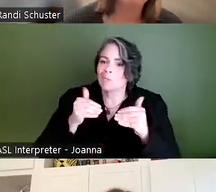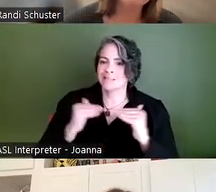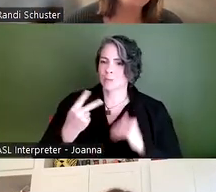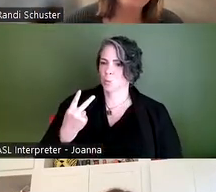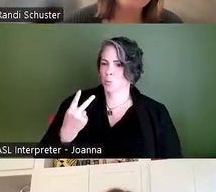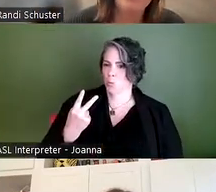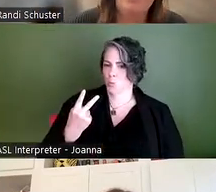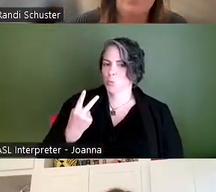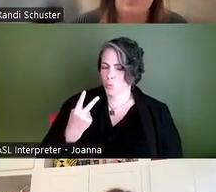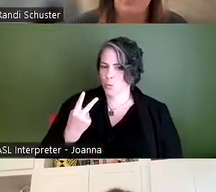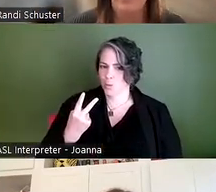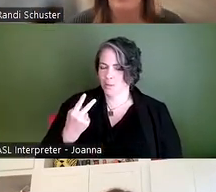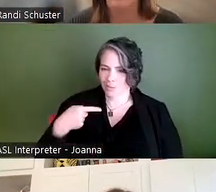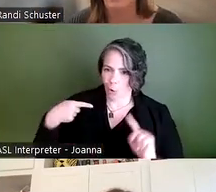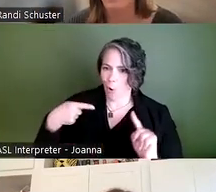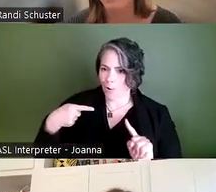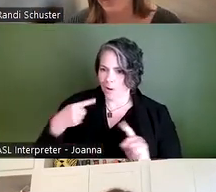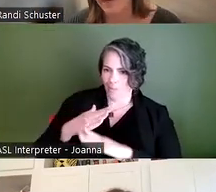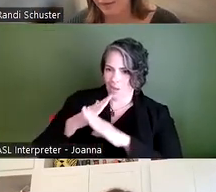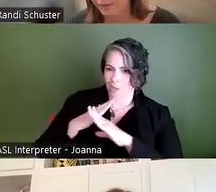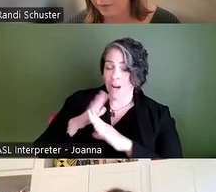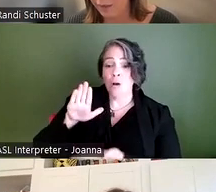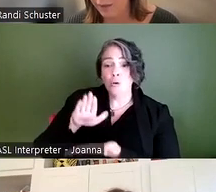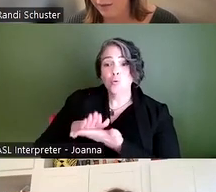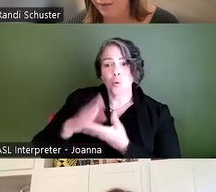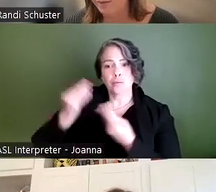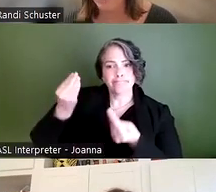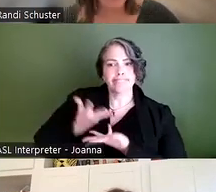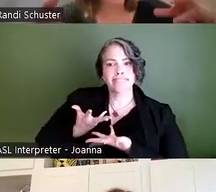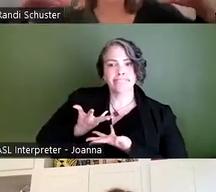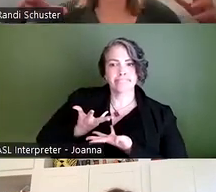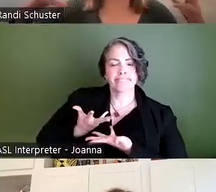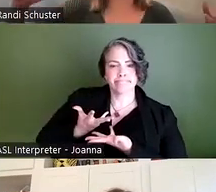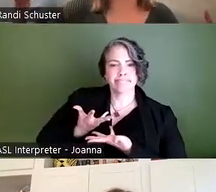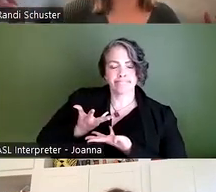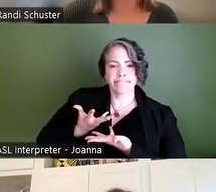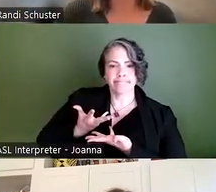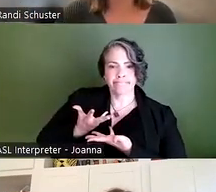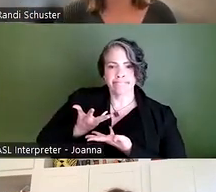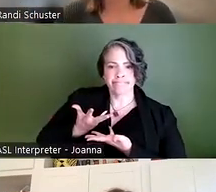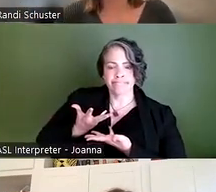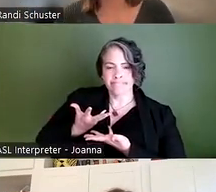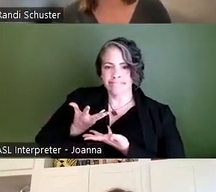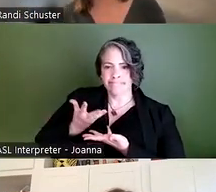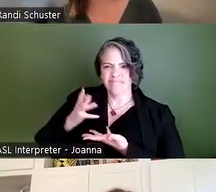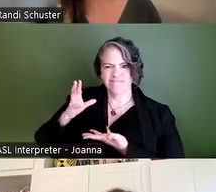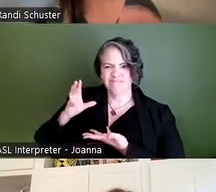This is what we've heard from schools as this "black box" - schools tend to be